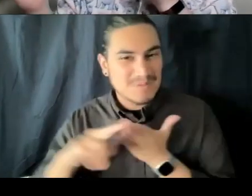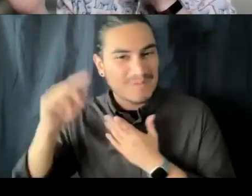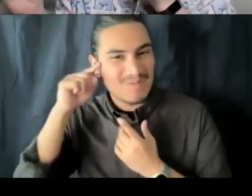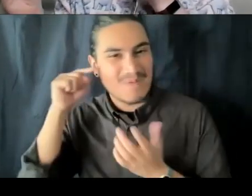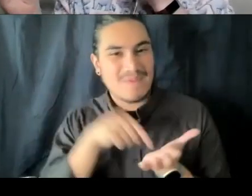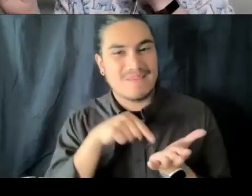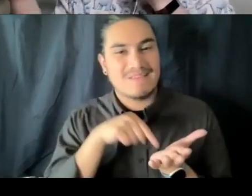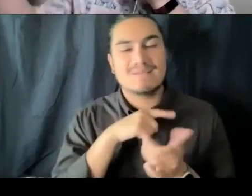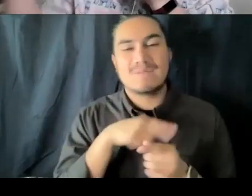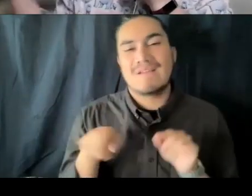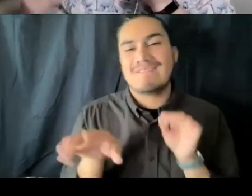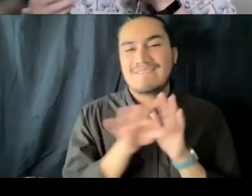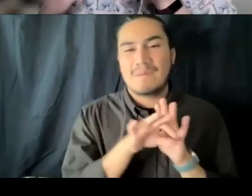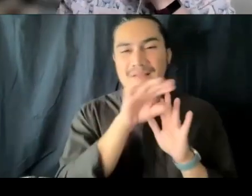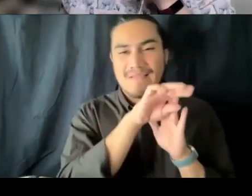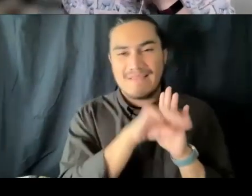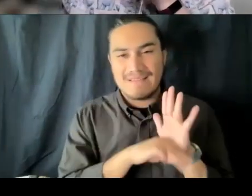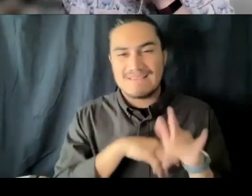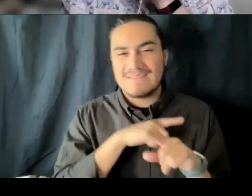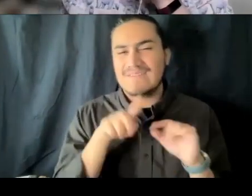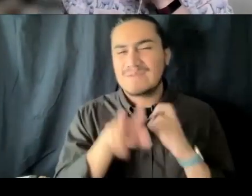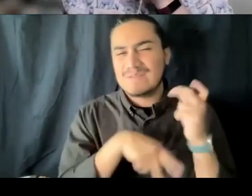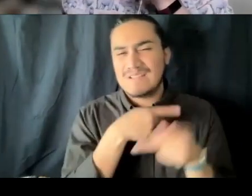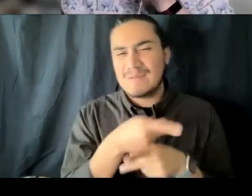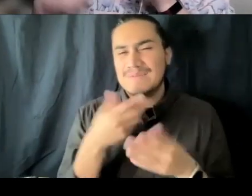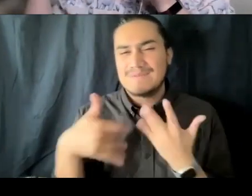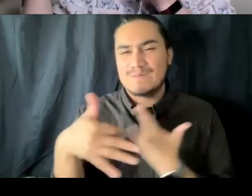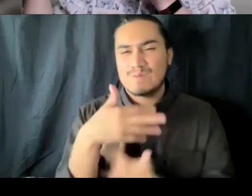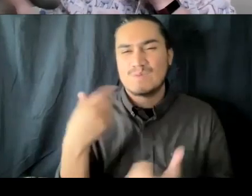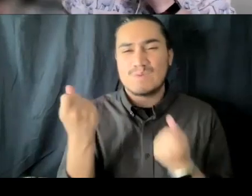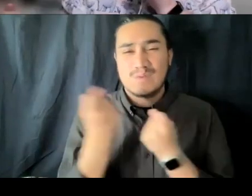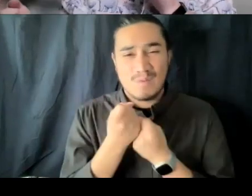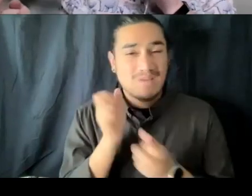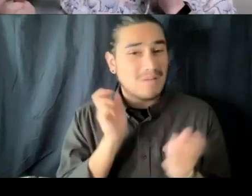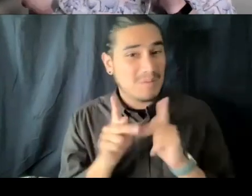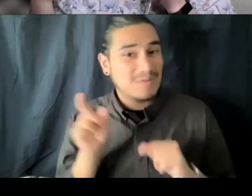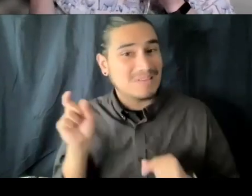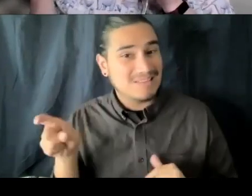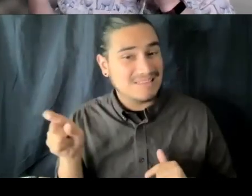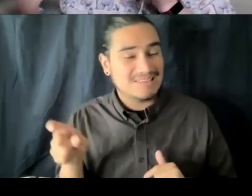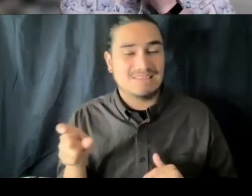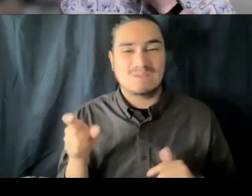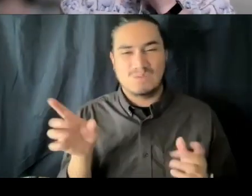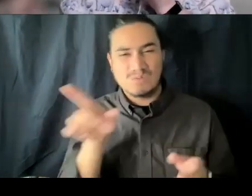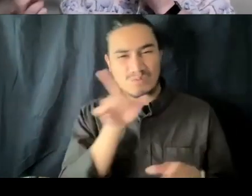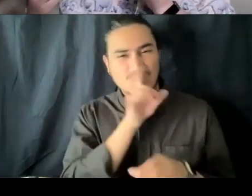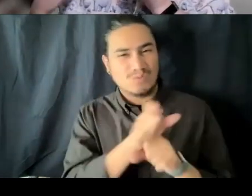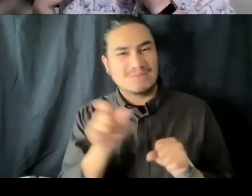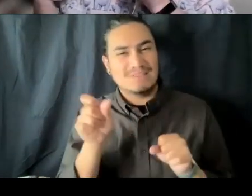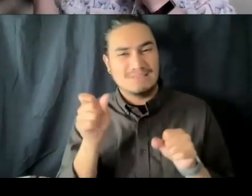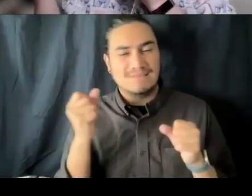Found a list of types of social support that people need, so tangible support, emotional support,